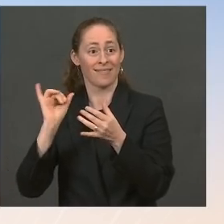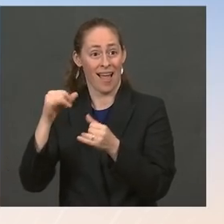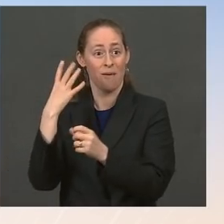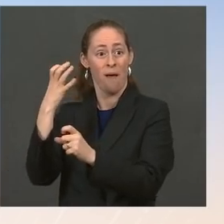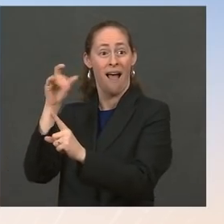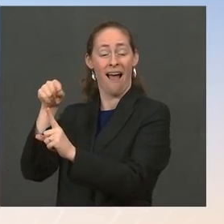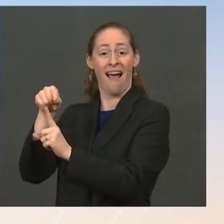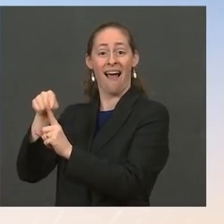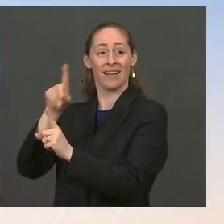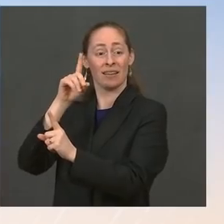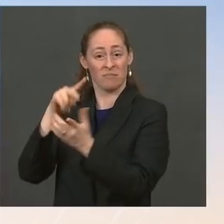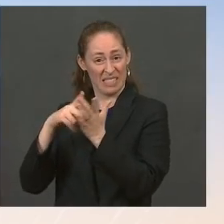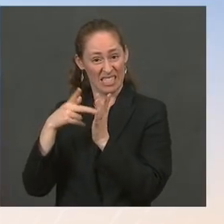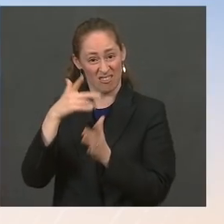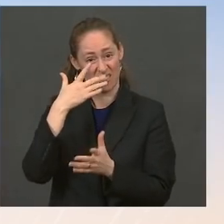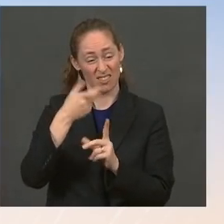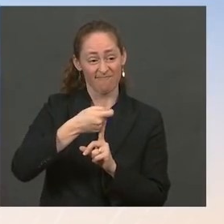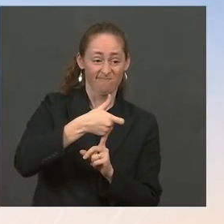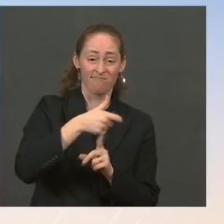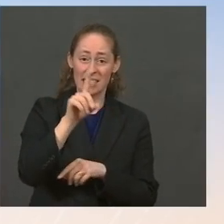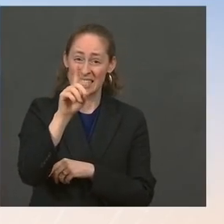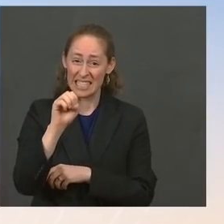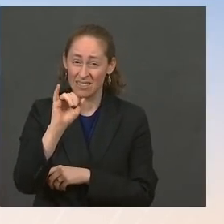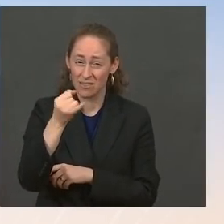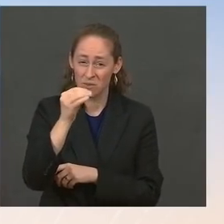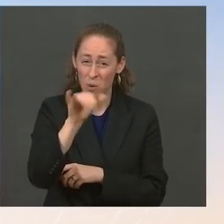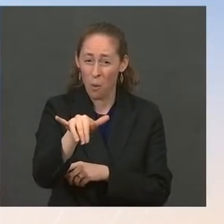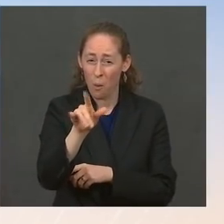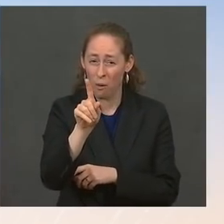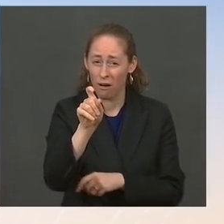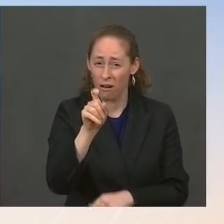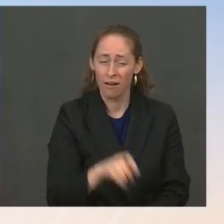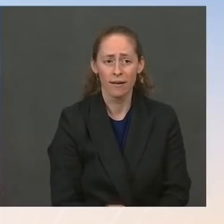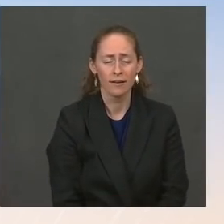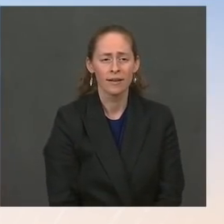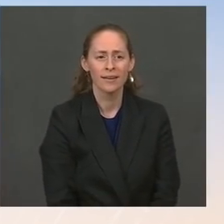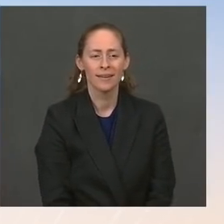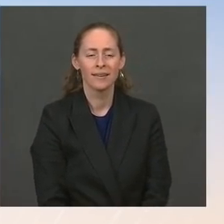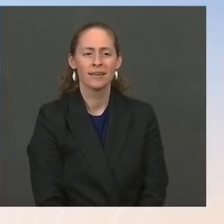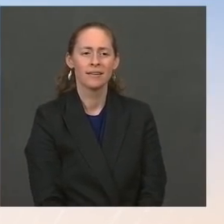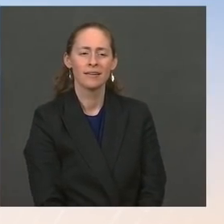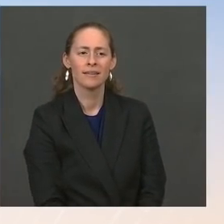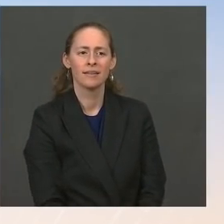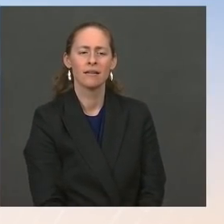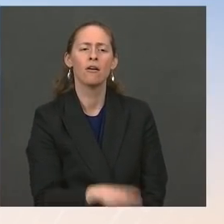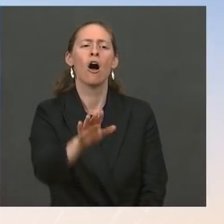Ms. Psaki: Well, let me first say we are, of course, deeply troubled -- continue to be deeply troubled, as many Americans are,